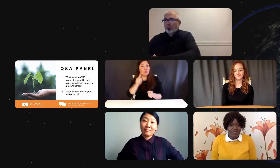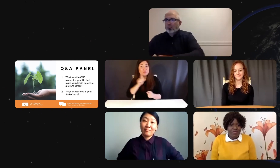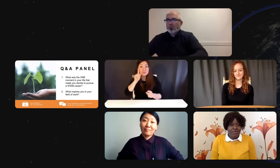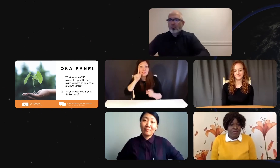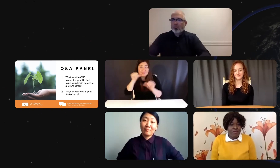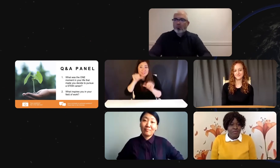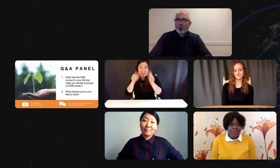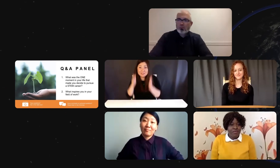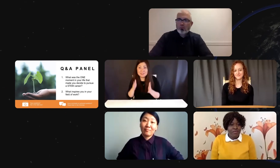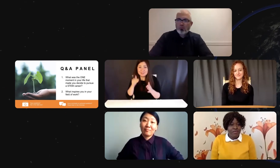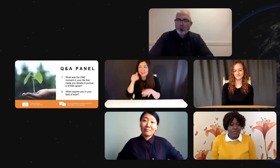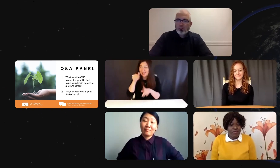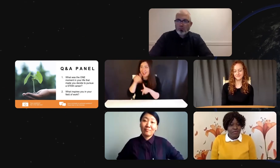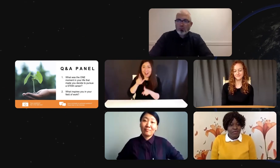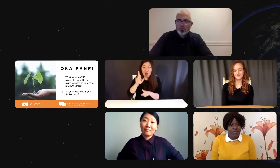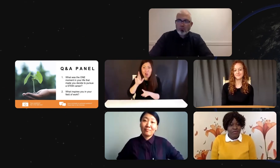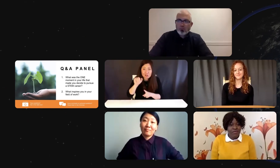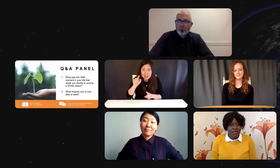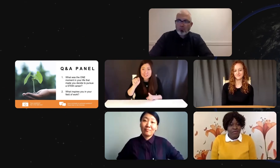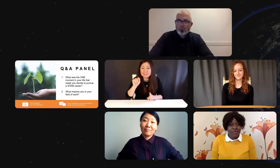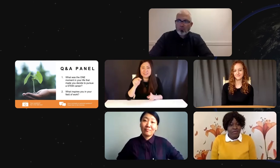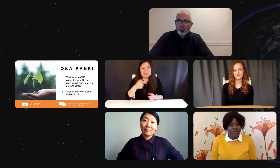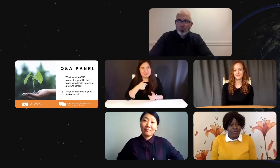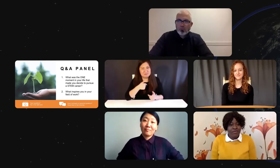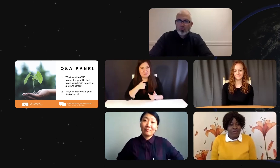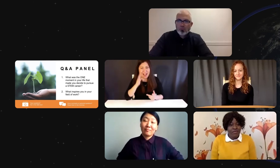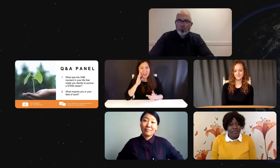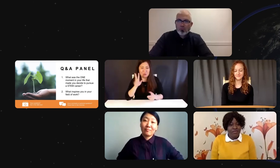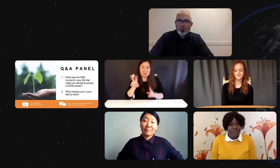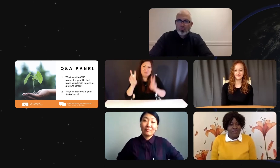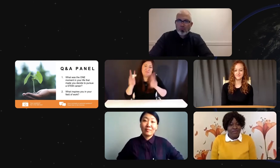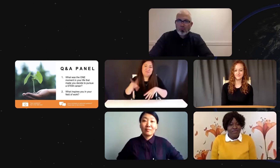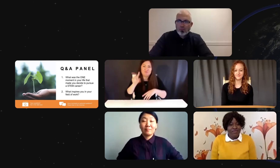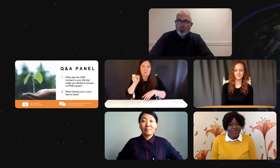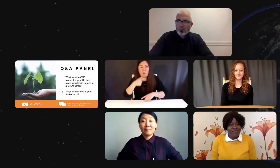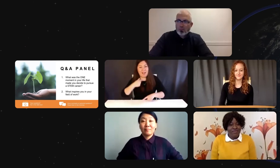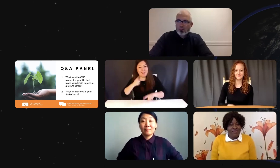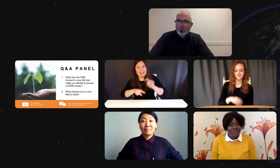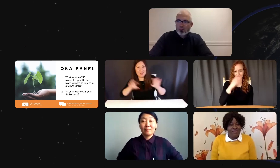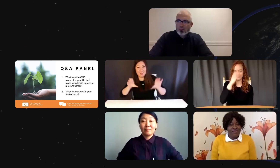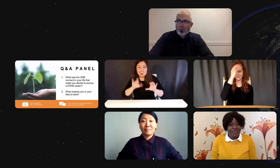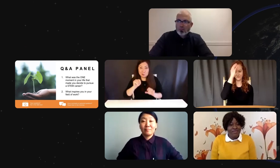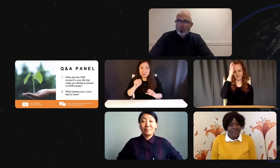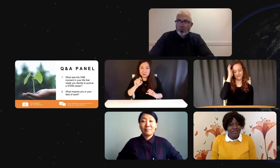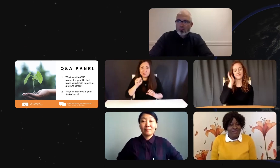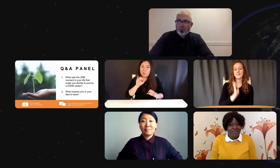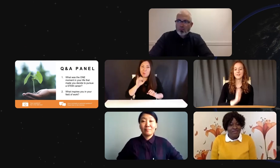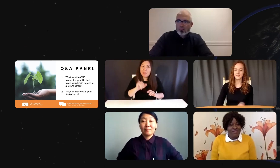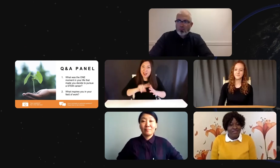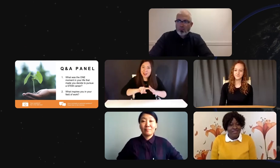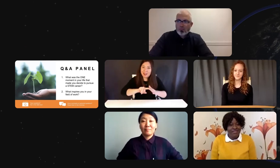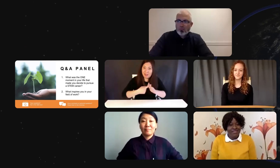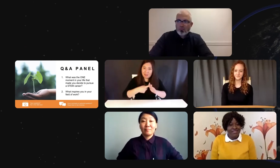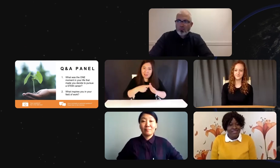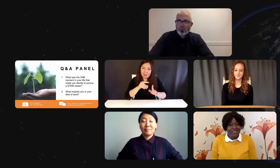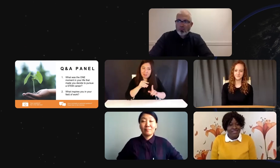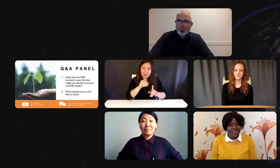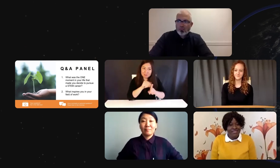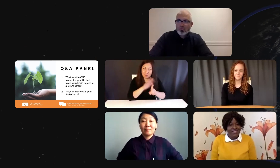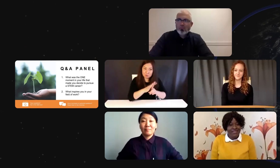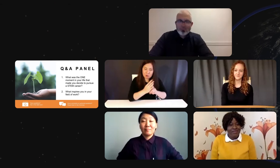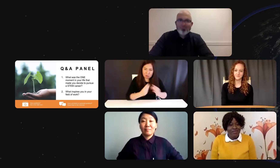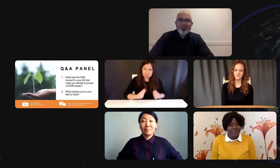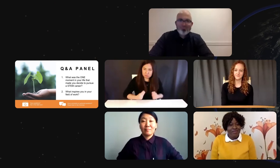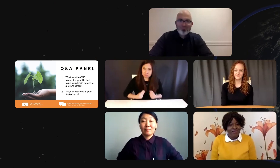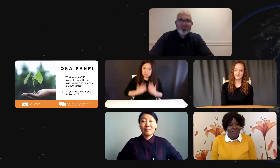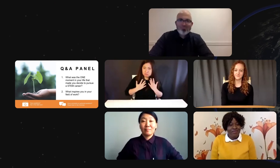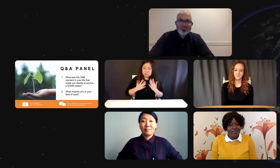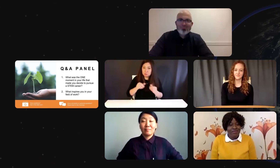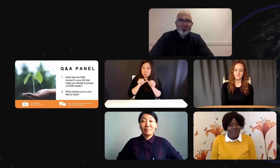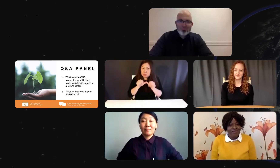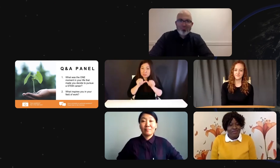If I wasn't exposed to deaf scientists at RIT, I wouldn't have known it was possible.